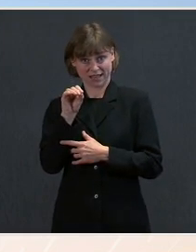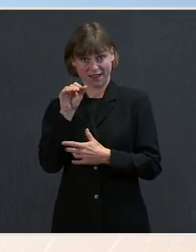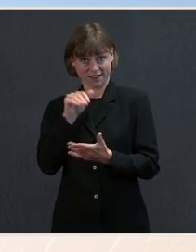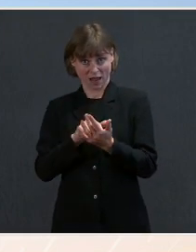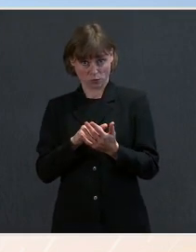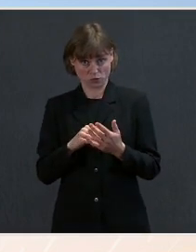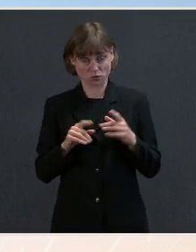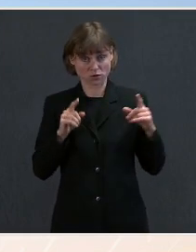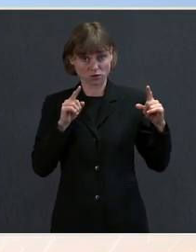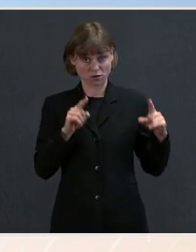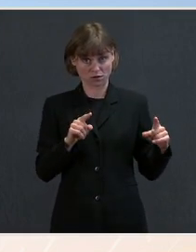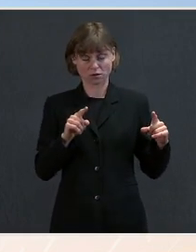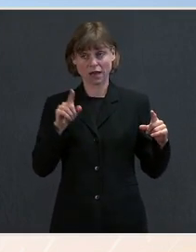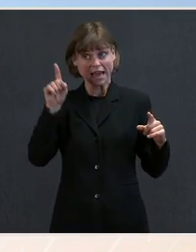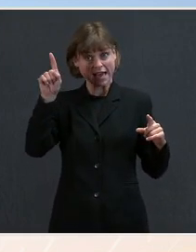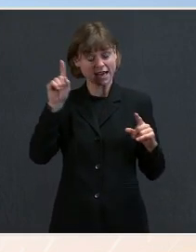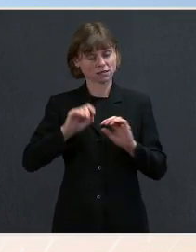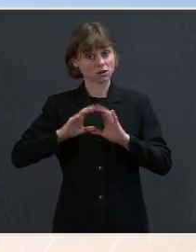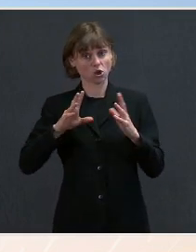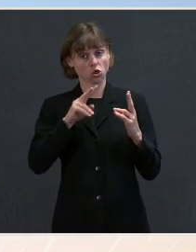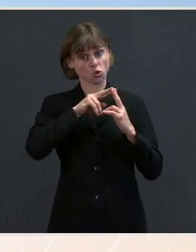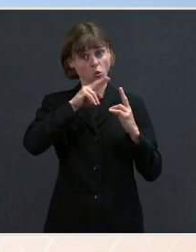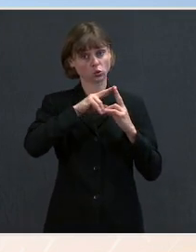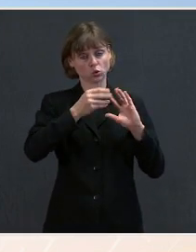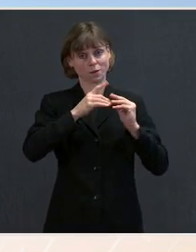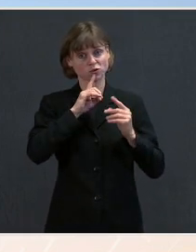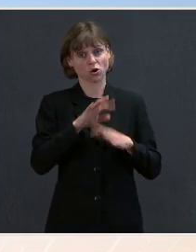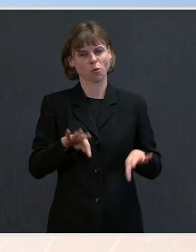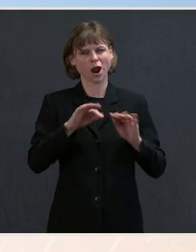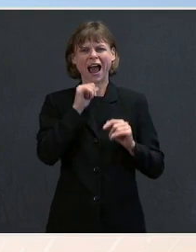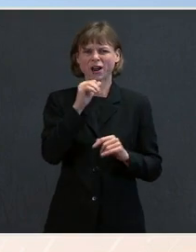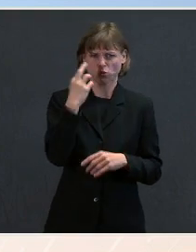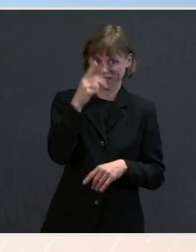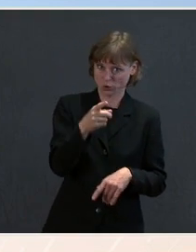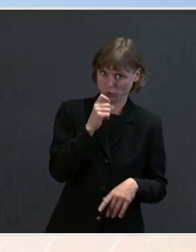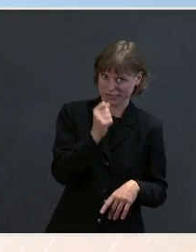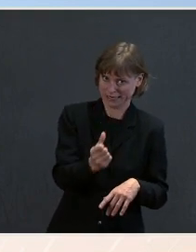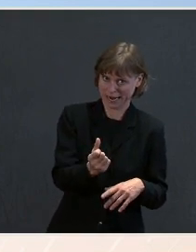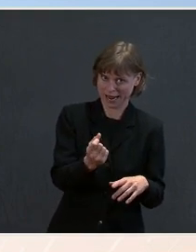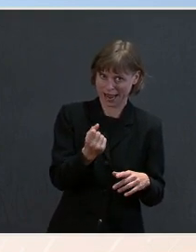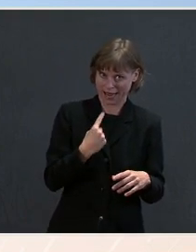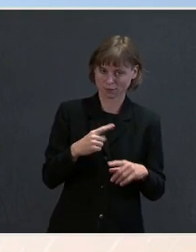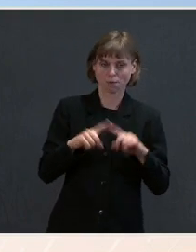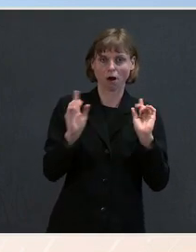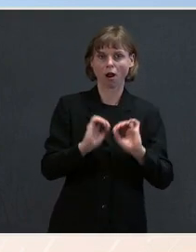What we're talking about here -- and I realize you didn't actually ask this, but just for clarity for everyone -- is where the --